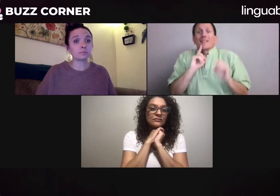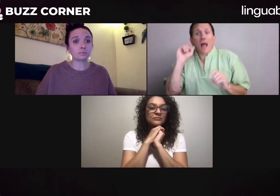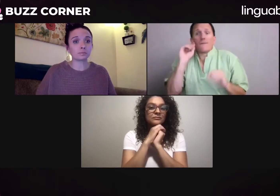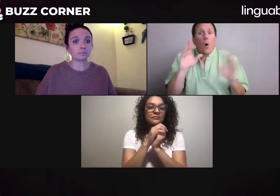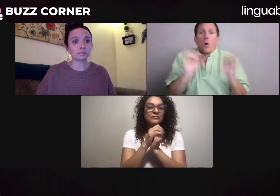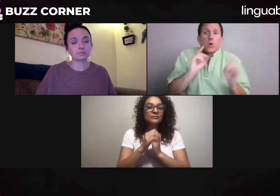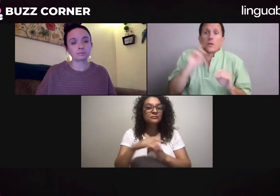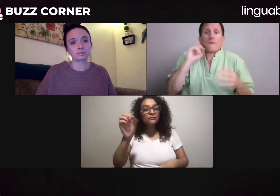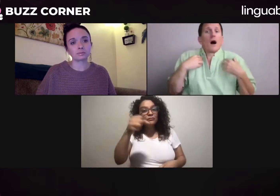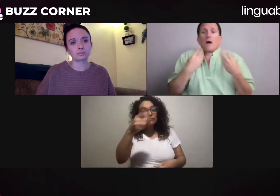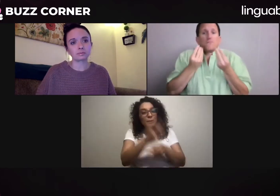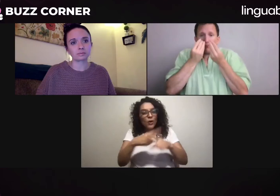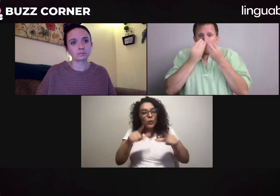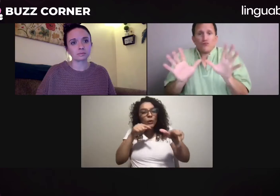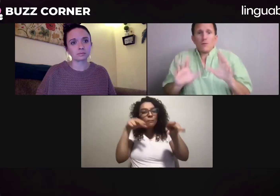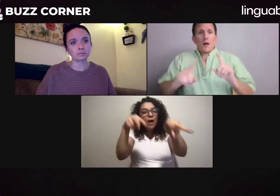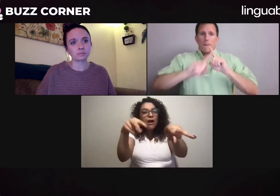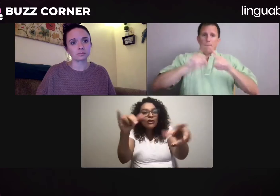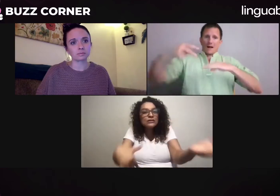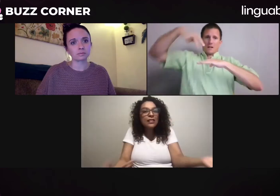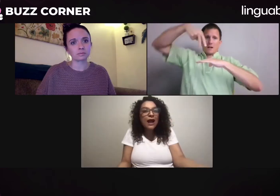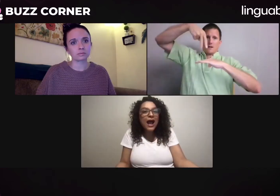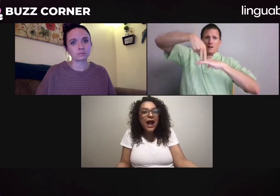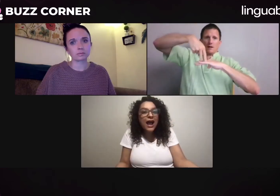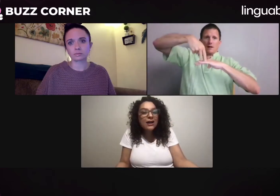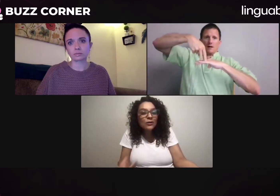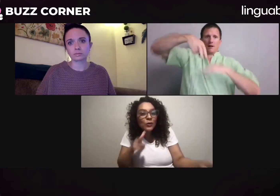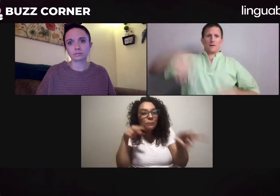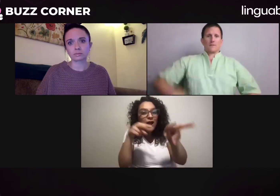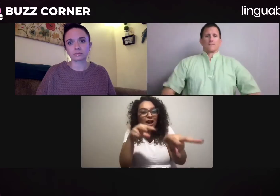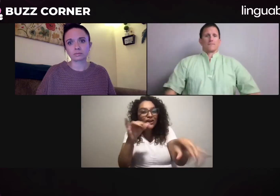and they're ready and they're prepared. Deaf, not deaf, I don't care.